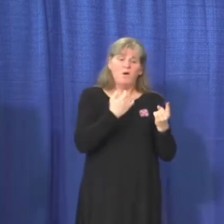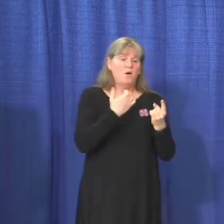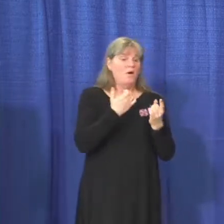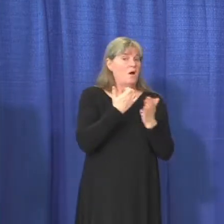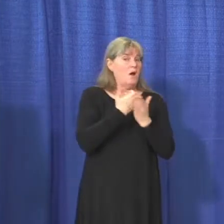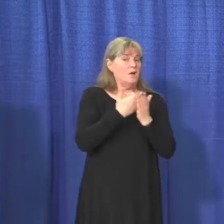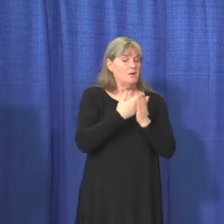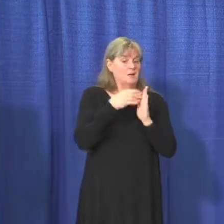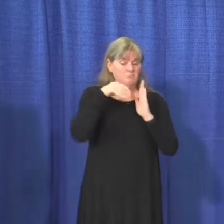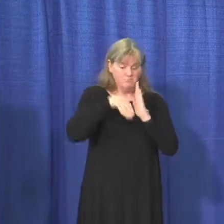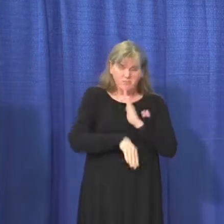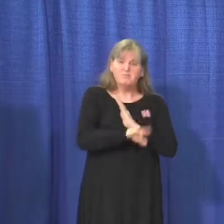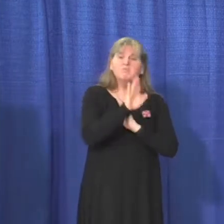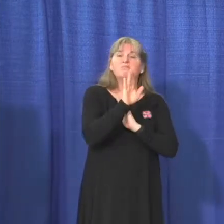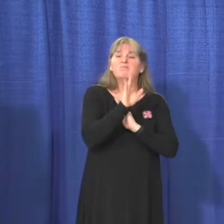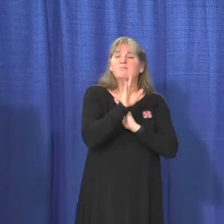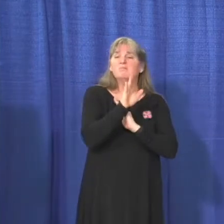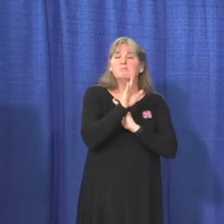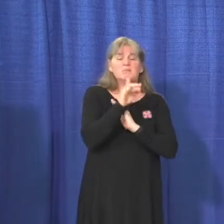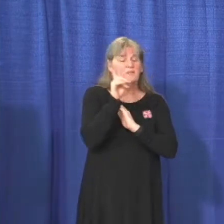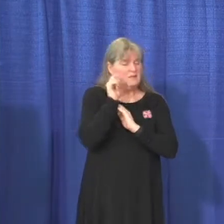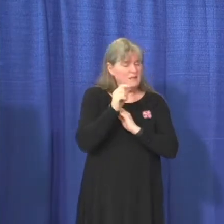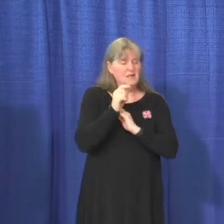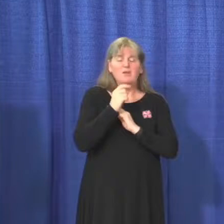childcare systems that work for women.